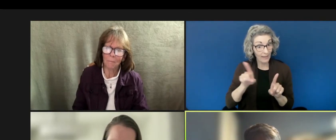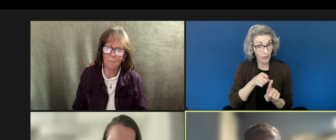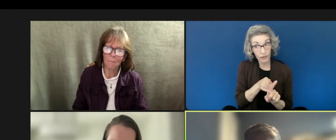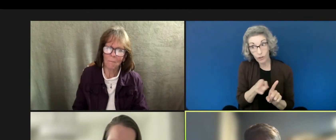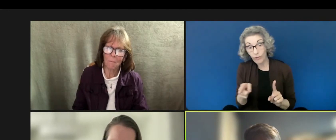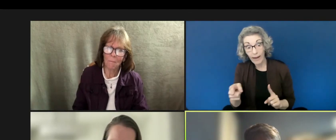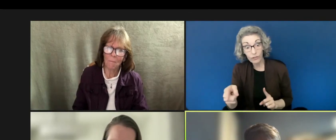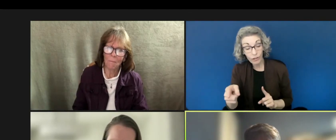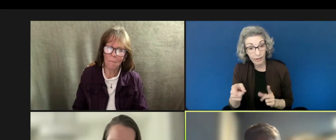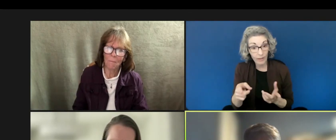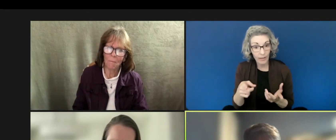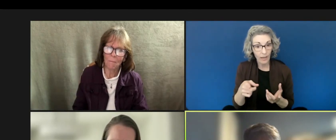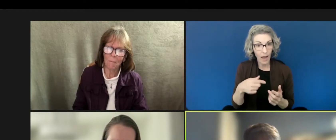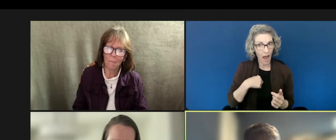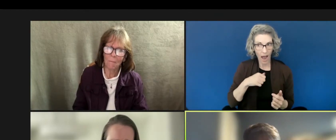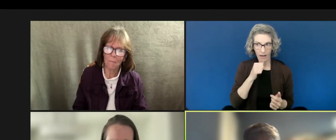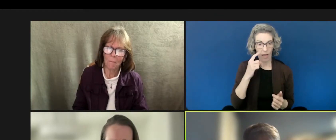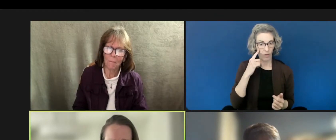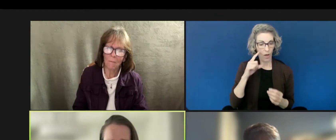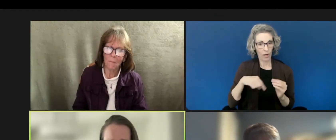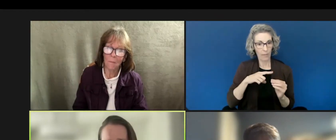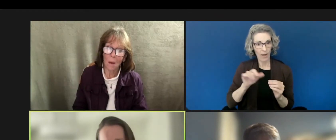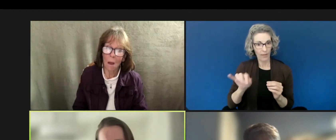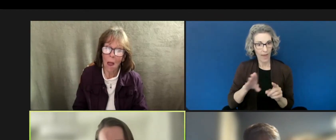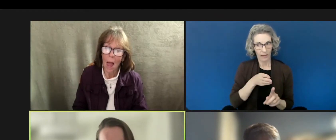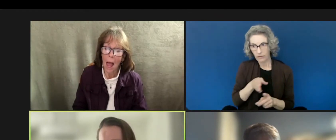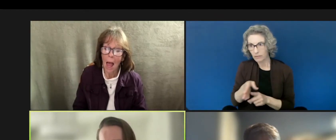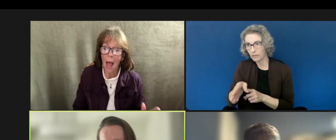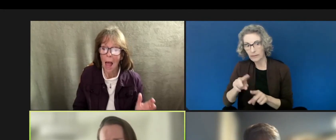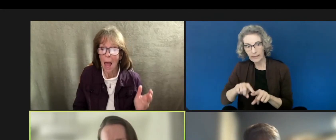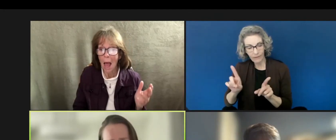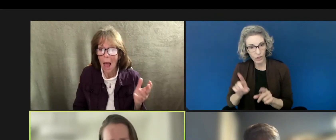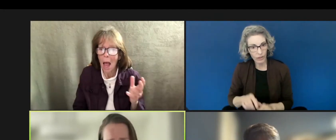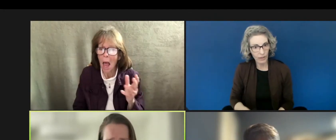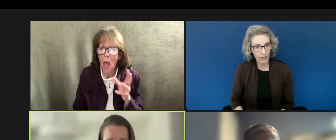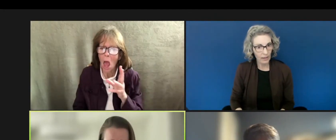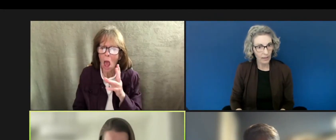I hadn't thought about it. Well, no, I always say it's so